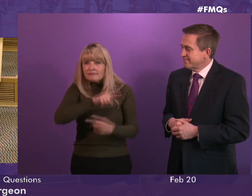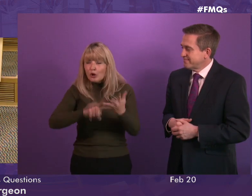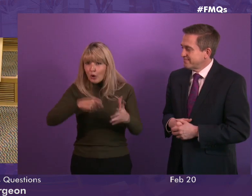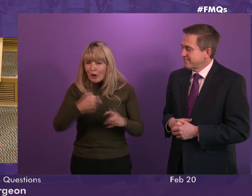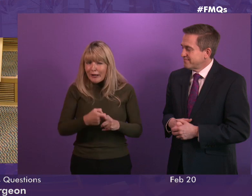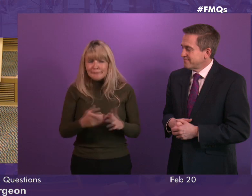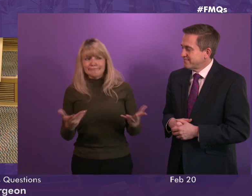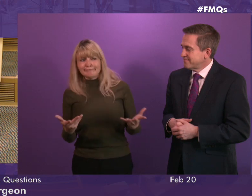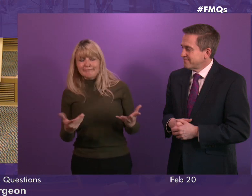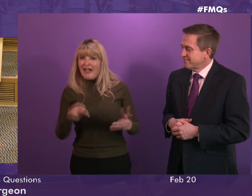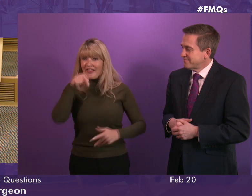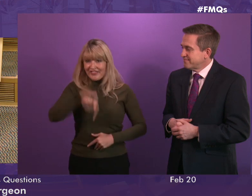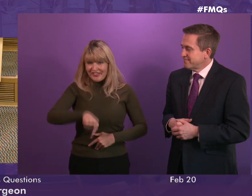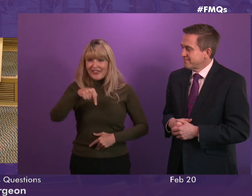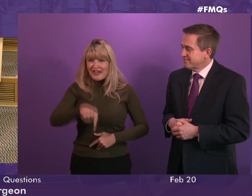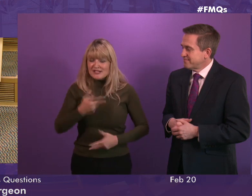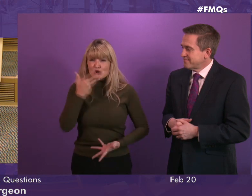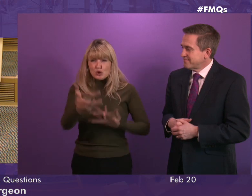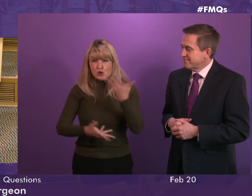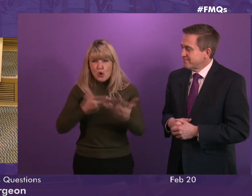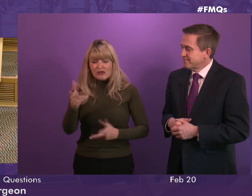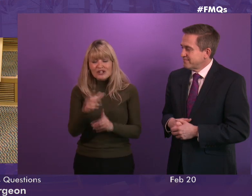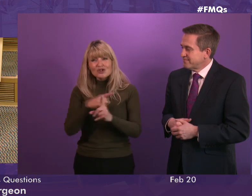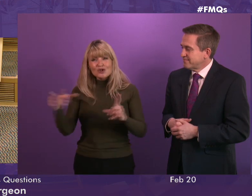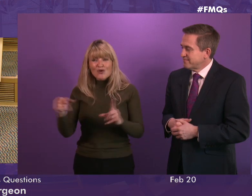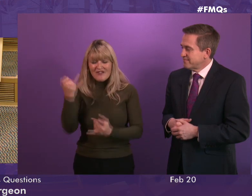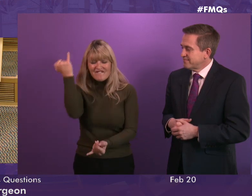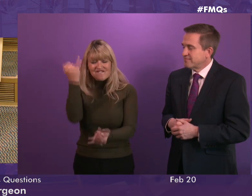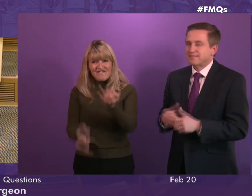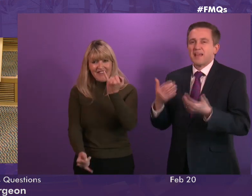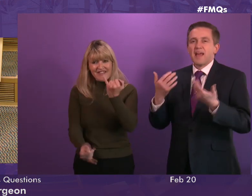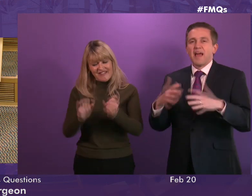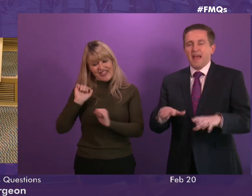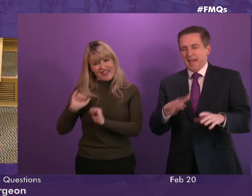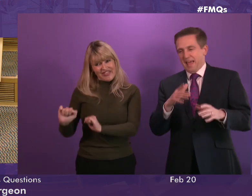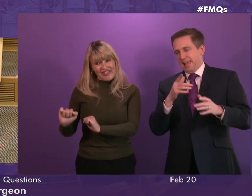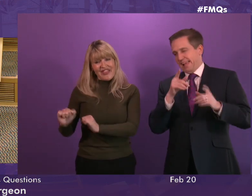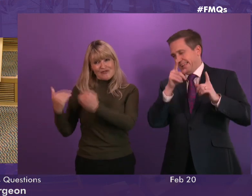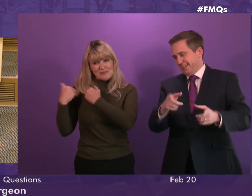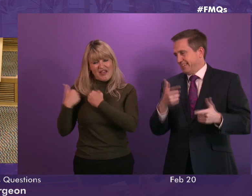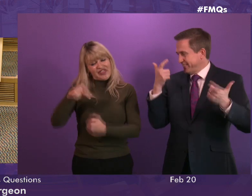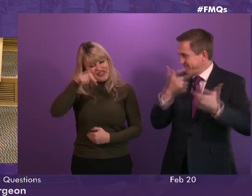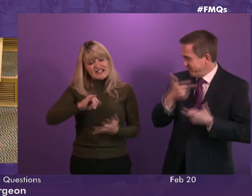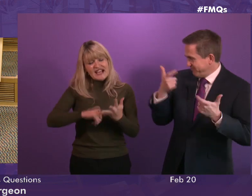Kingdom. This is a story of Tory failure in reserved matters, which this Scottish National